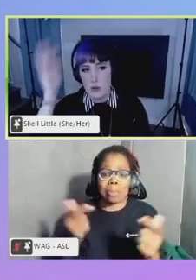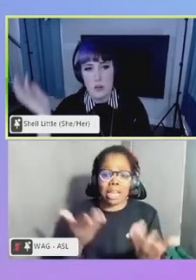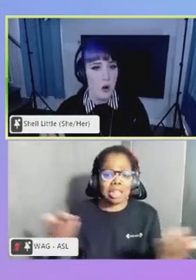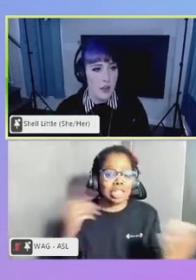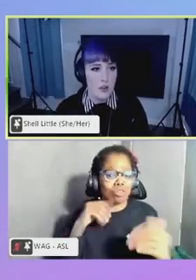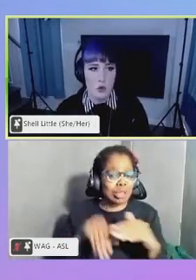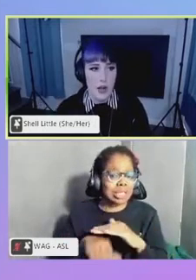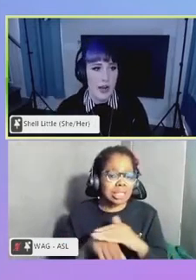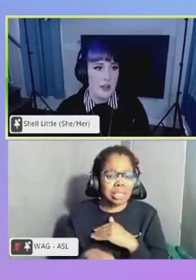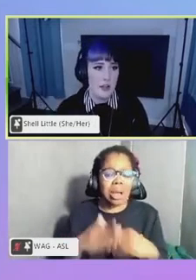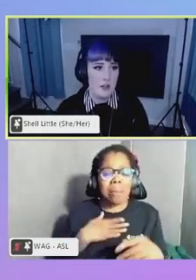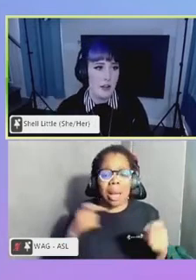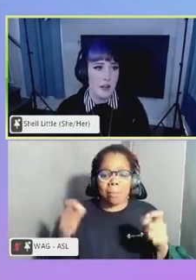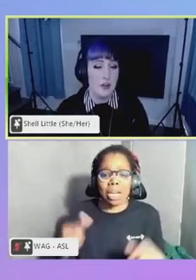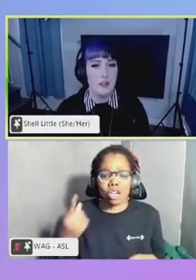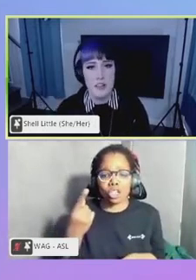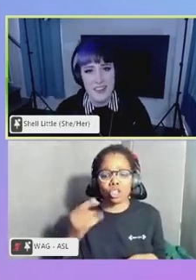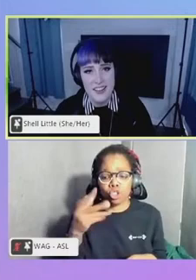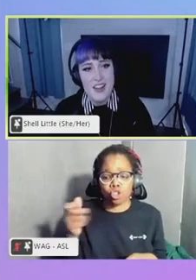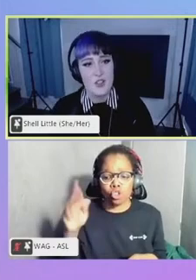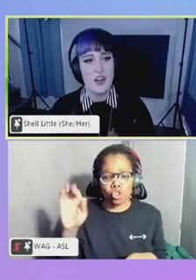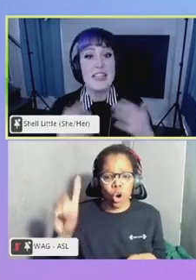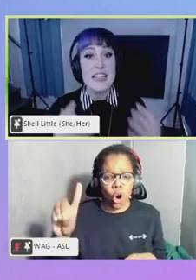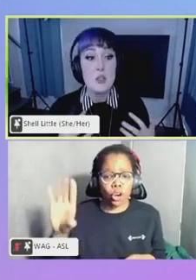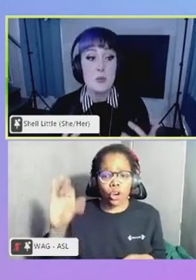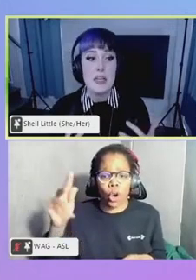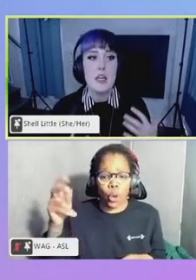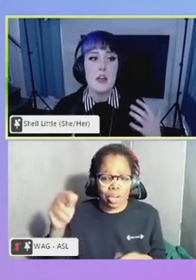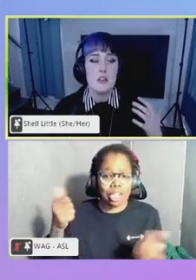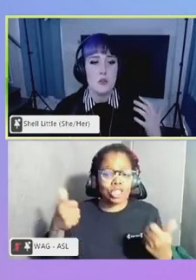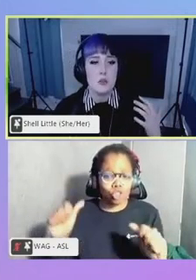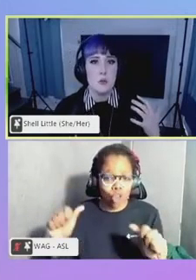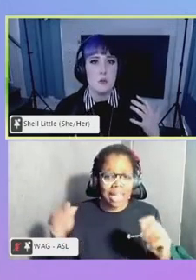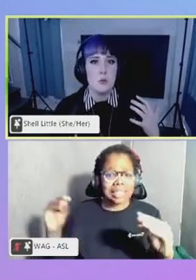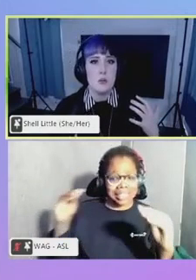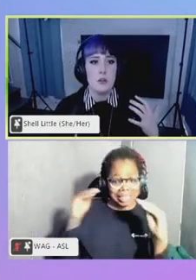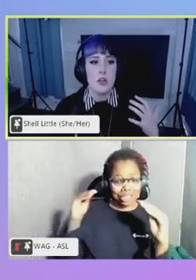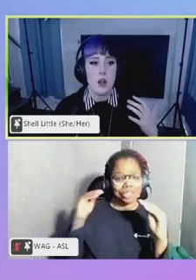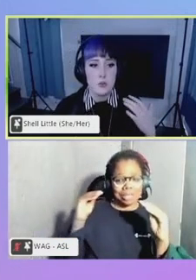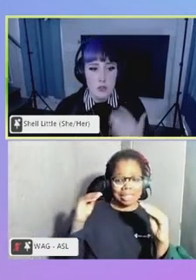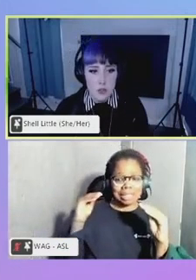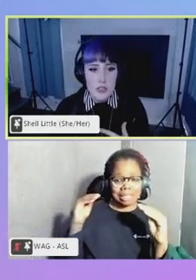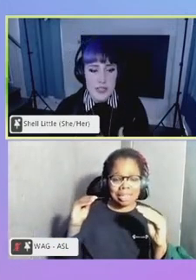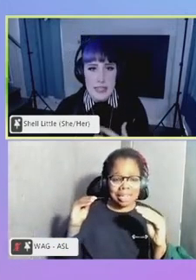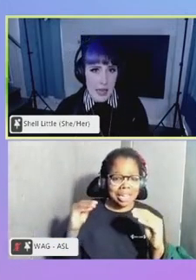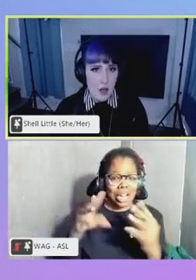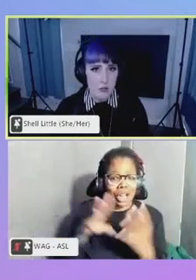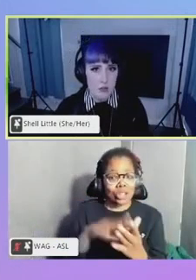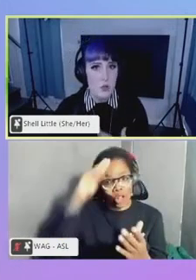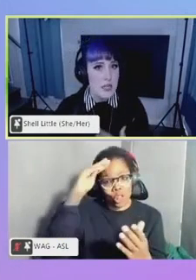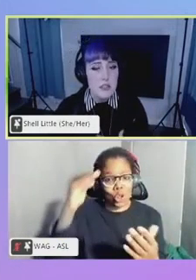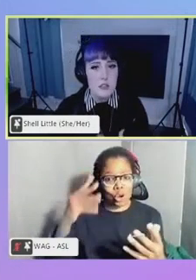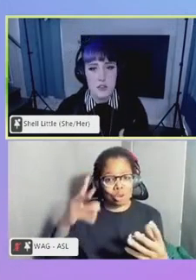no to things instead of starting it and hiding it and tucking it away. Learning to pick your battles. That is a